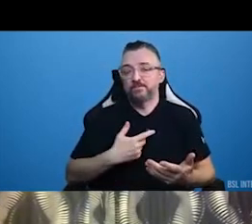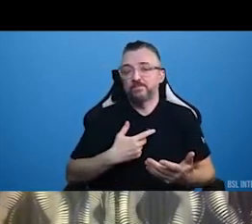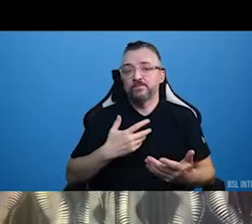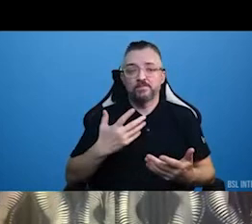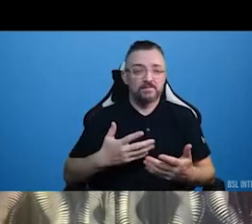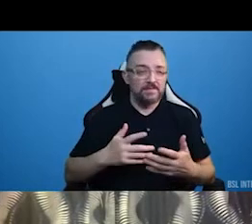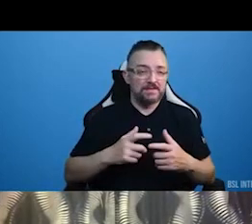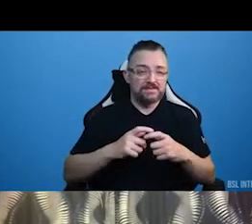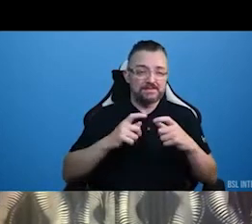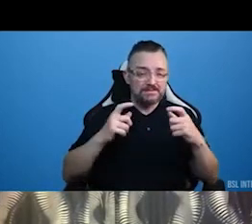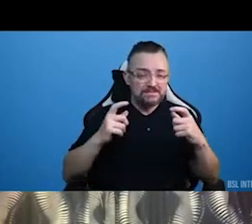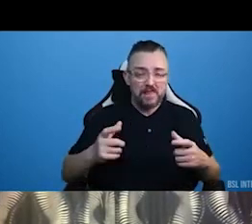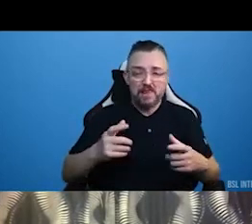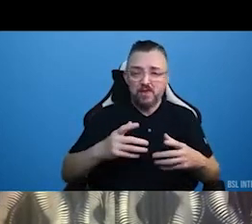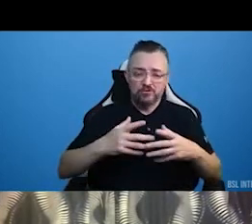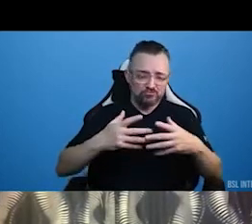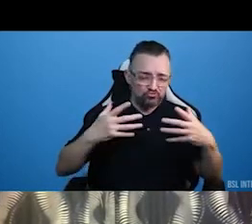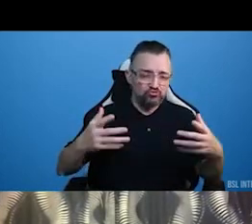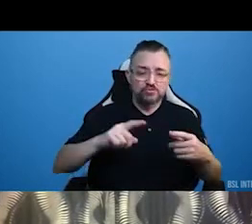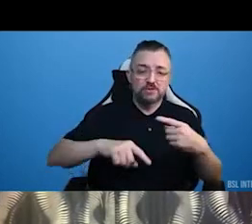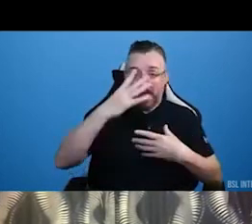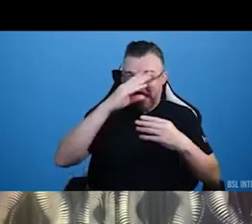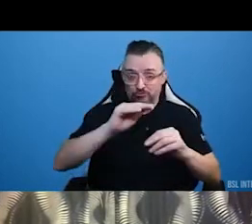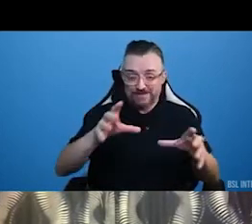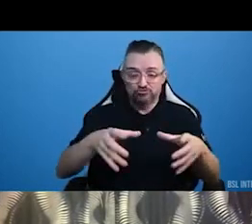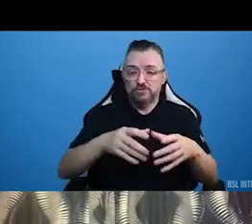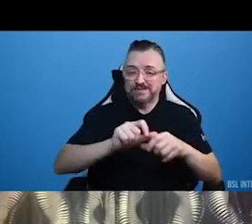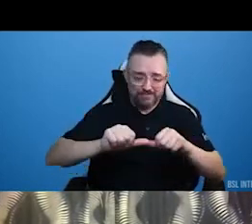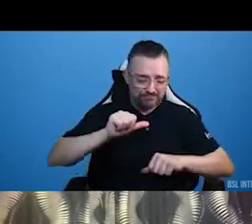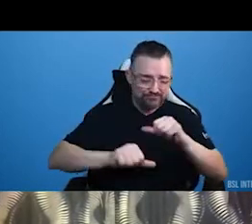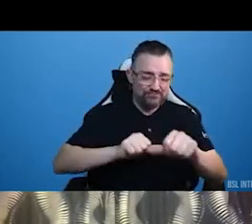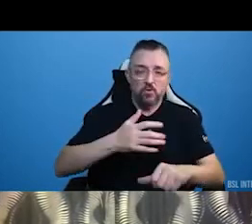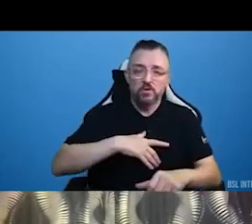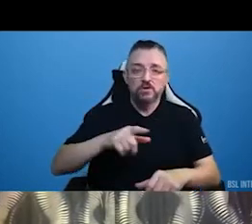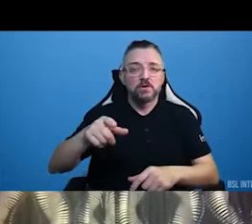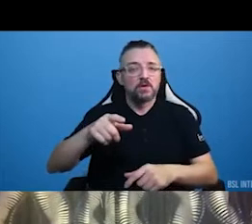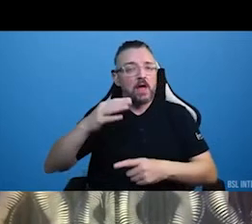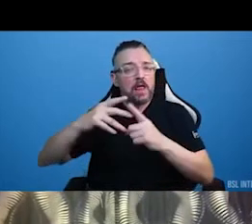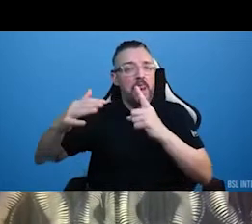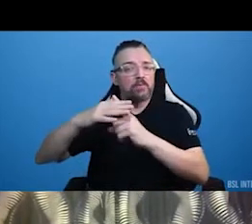in our education systems to really take climate change seriously, because we are simply not getting there.